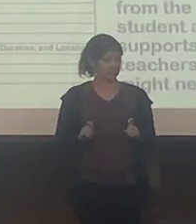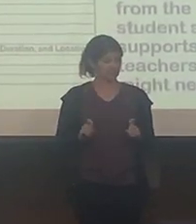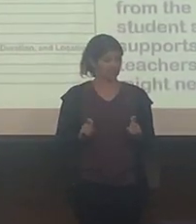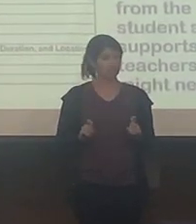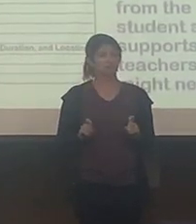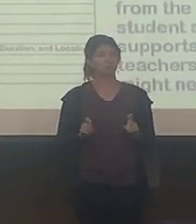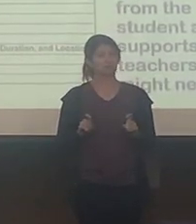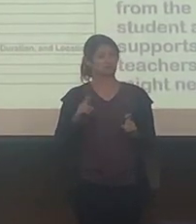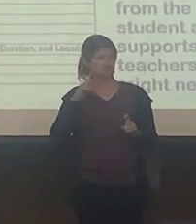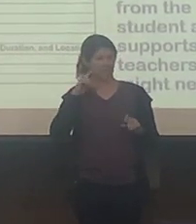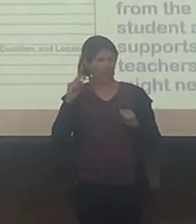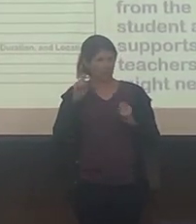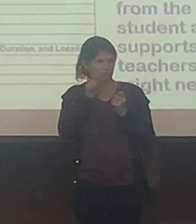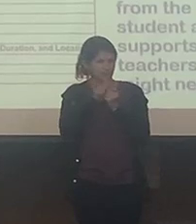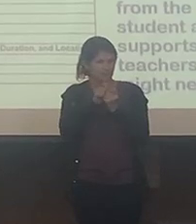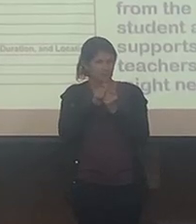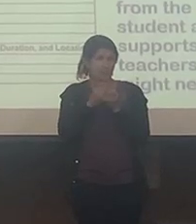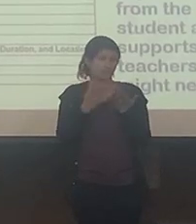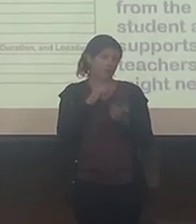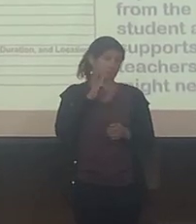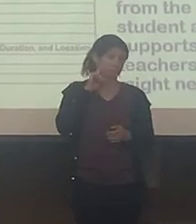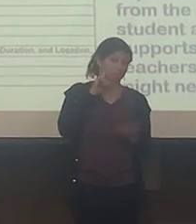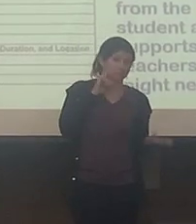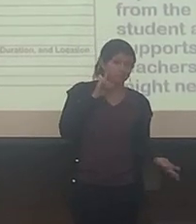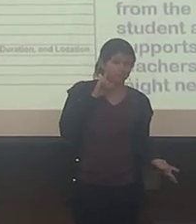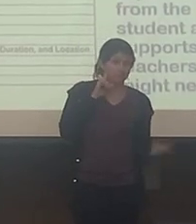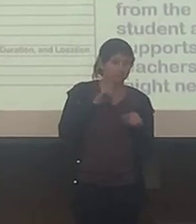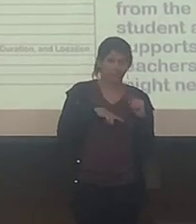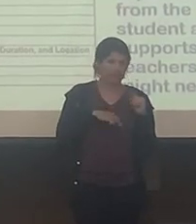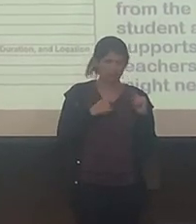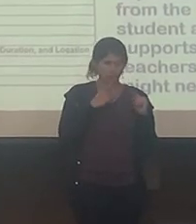some sounds or whatever maybe your child's deaf and they can't do the testing on sound maybe they